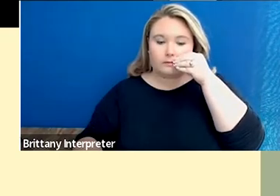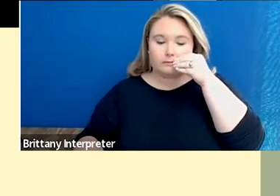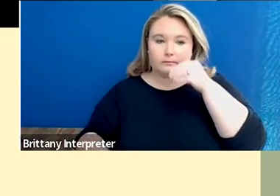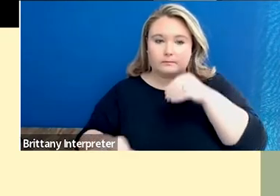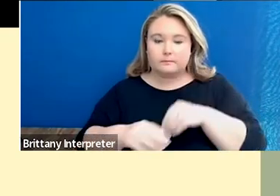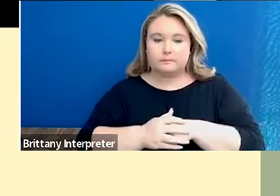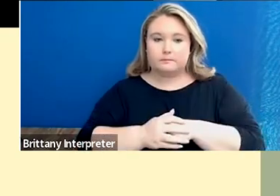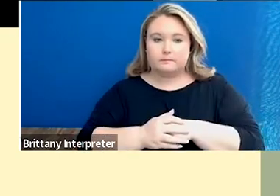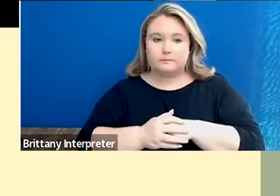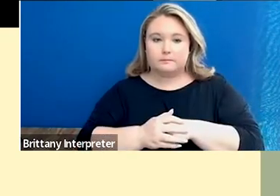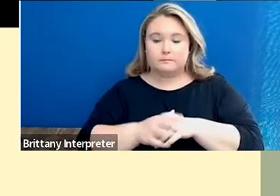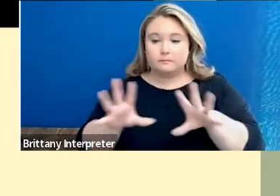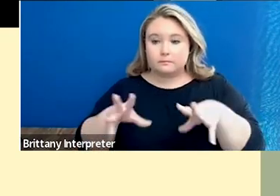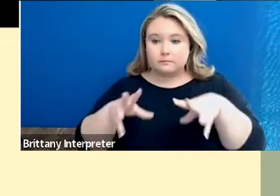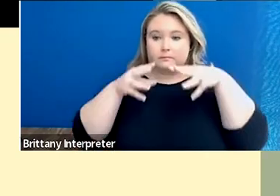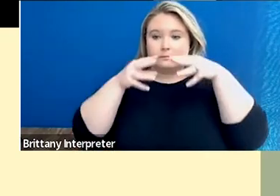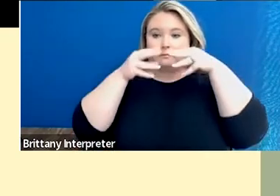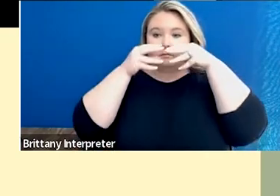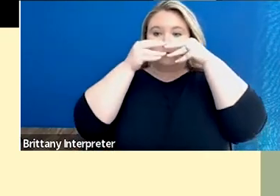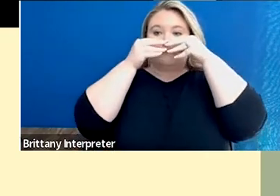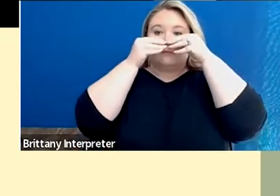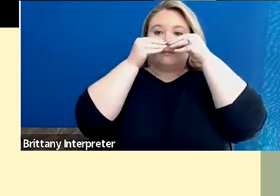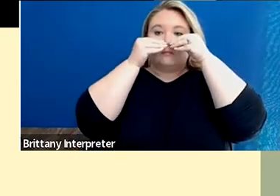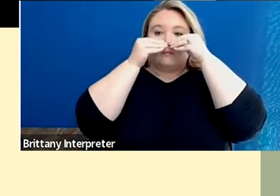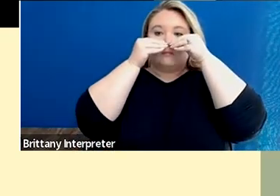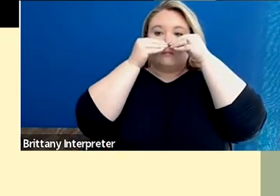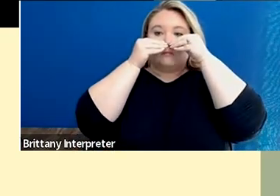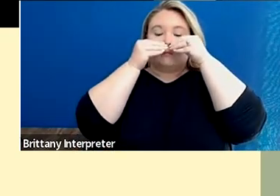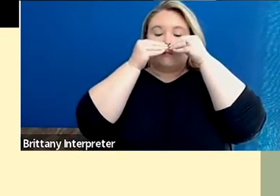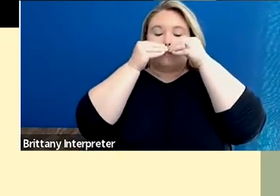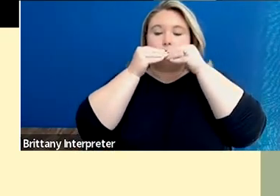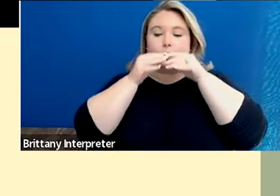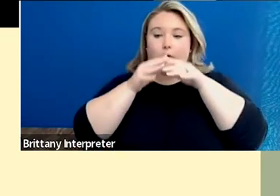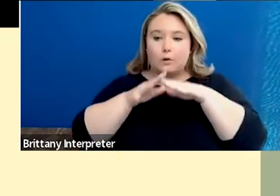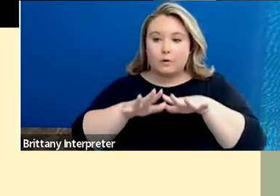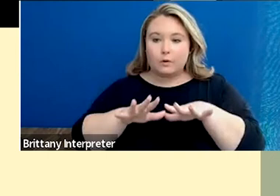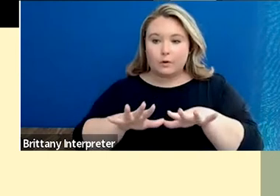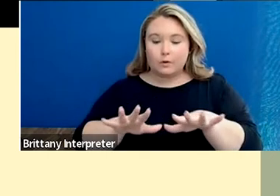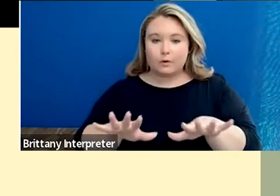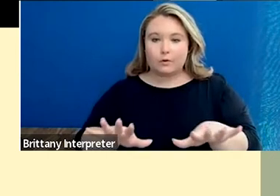And finally, an inhale through your nose and an exhale through your mouth